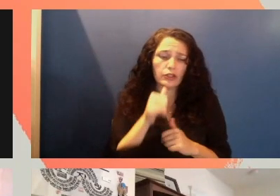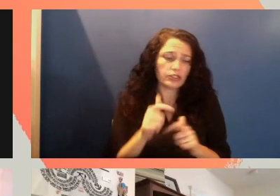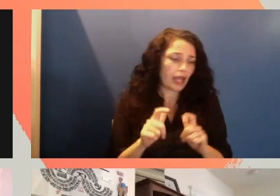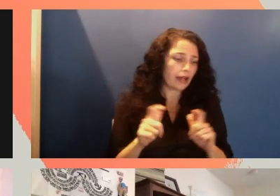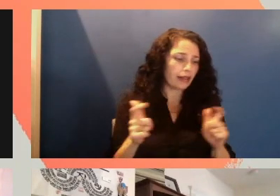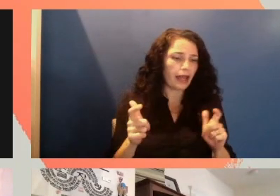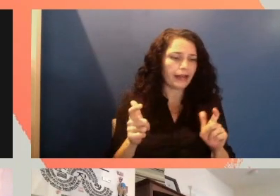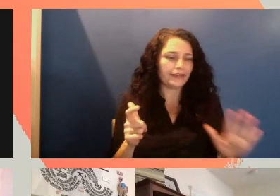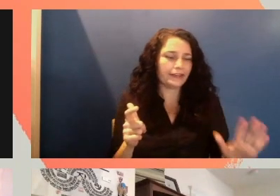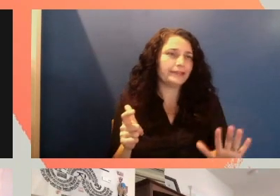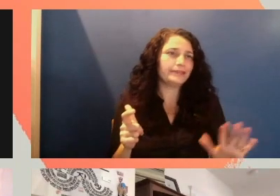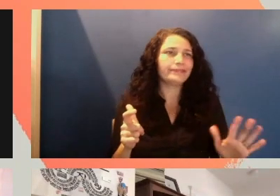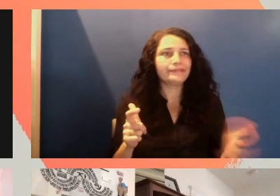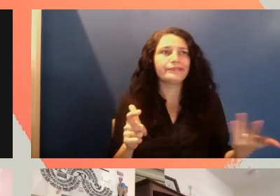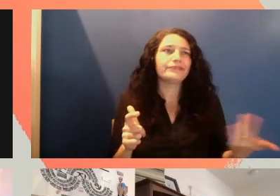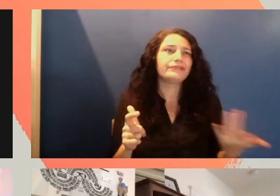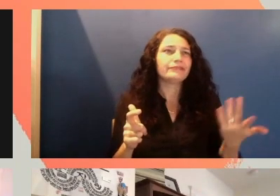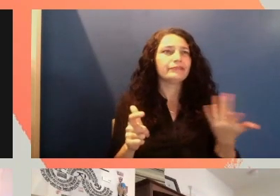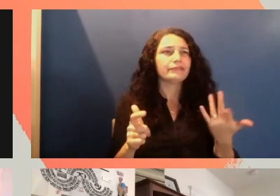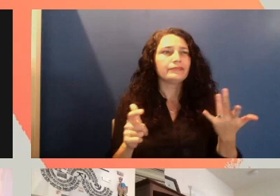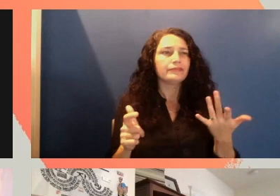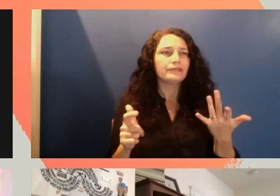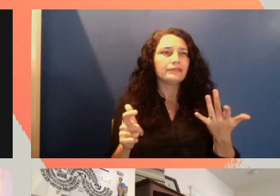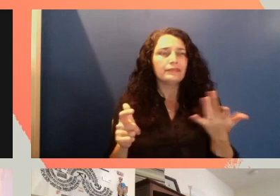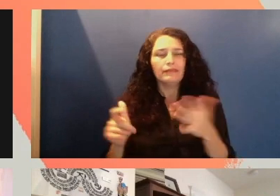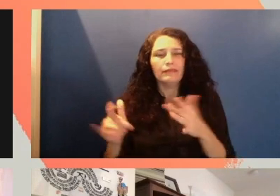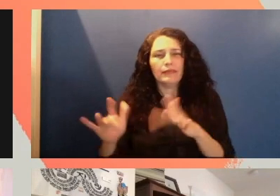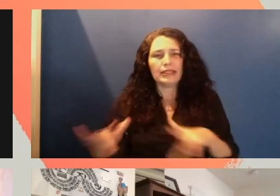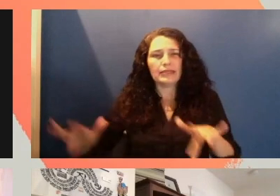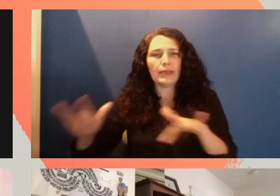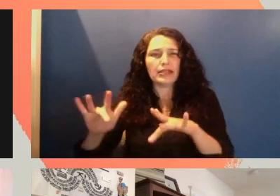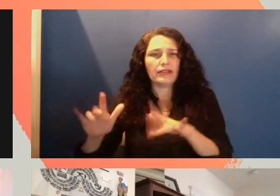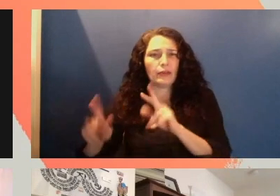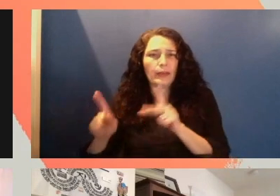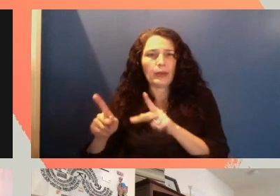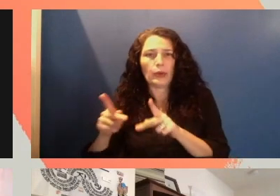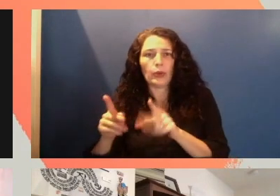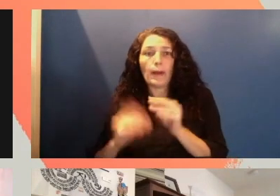that are like most effected by the issues, which is why I really admire the work that Bella does